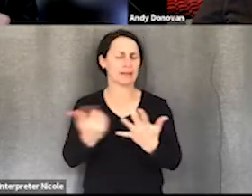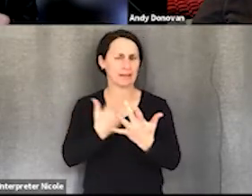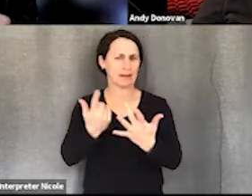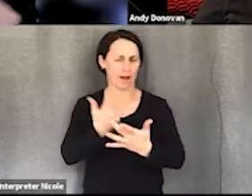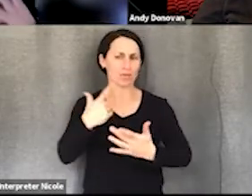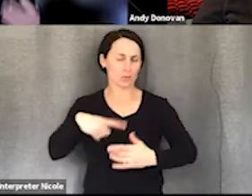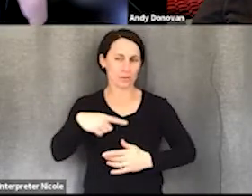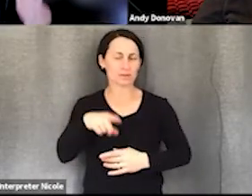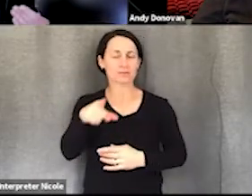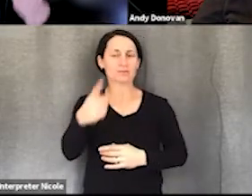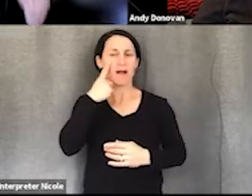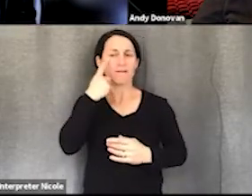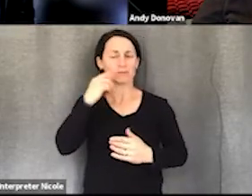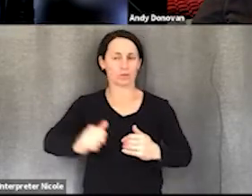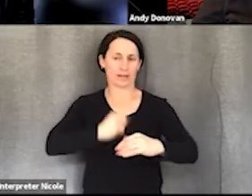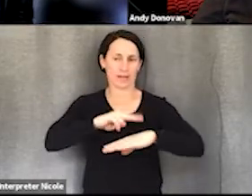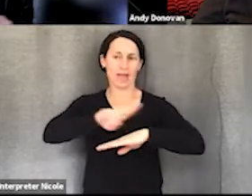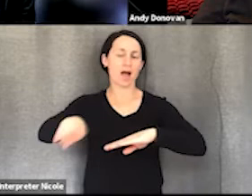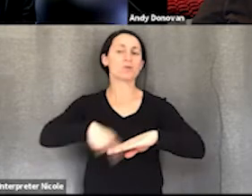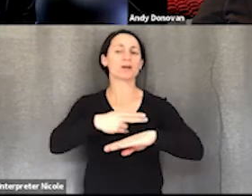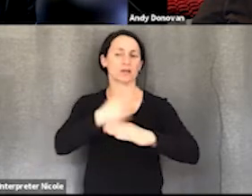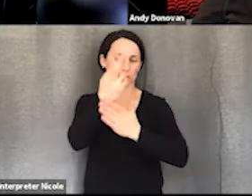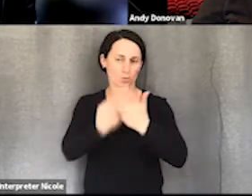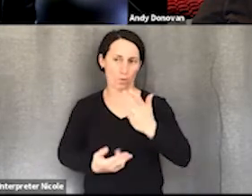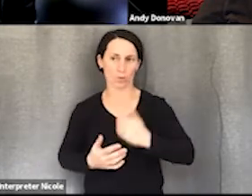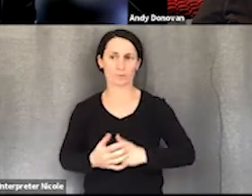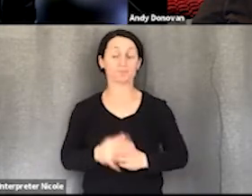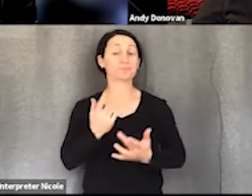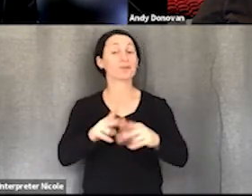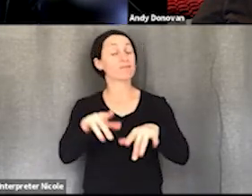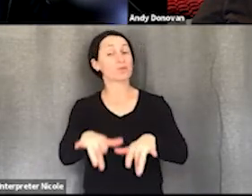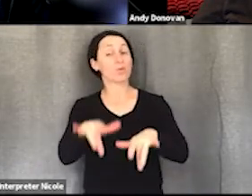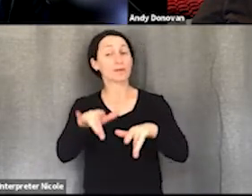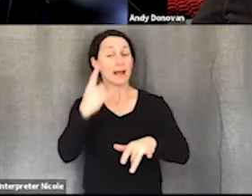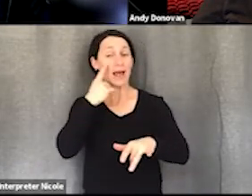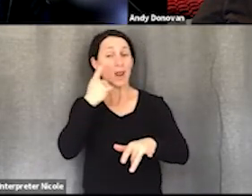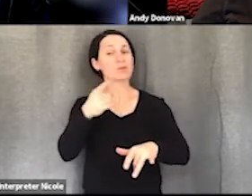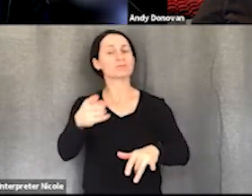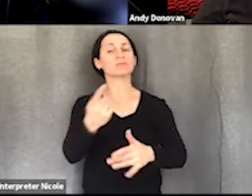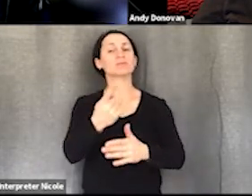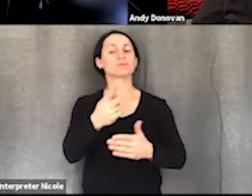in the National Snapshot Report if you would like to. If you haven't digested that. It only takes 15 minutes to read